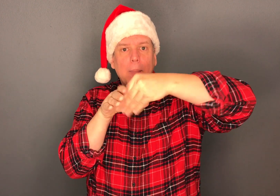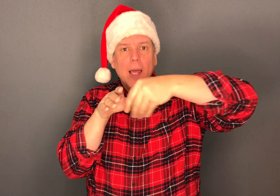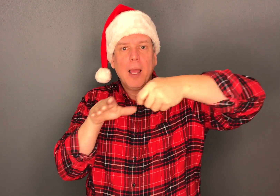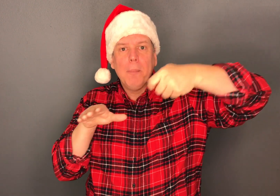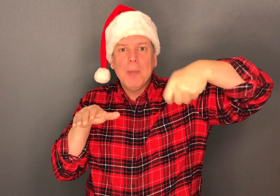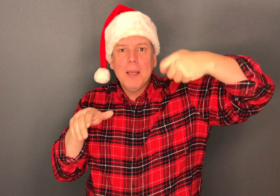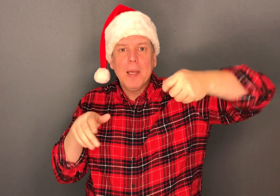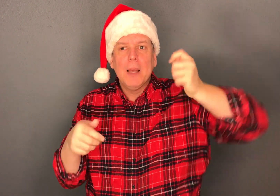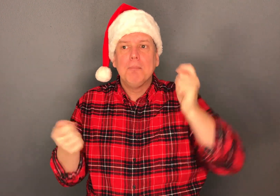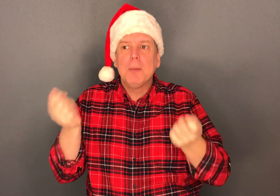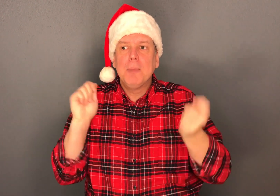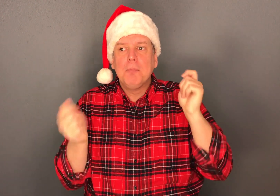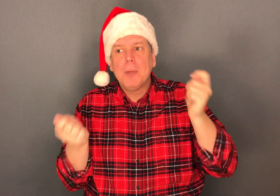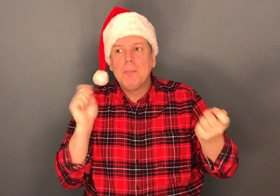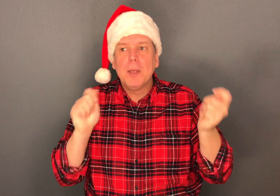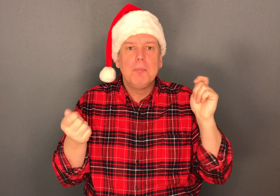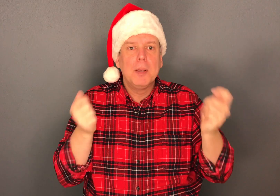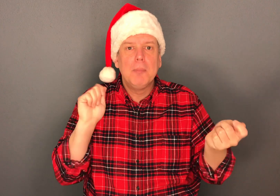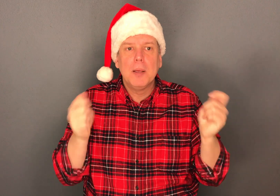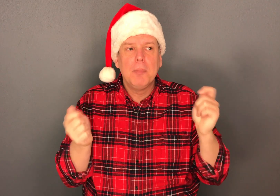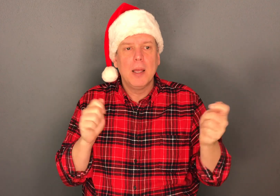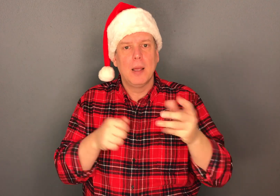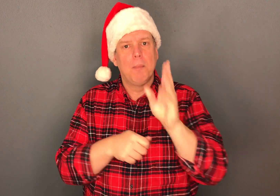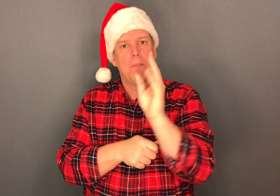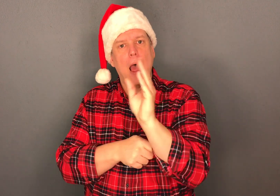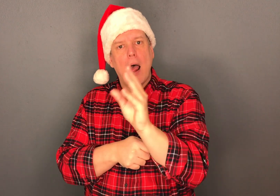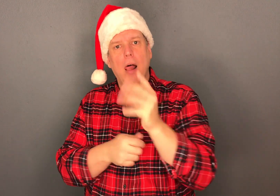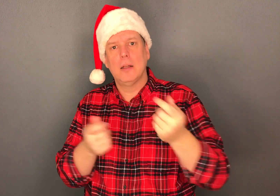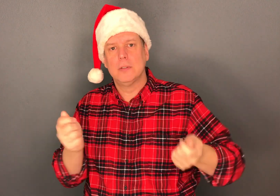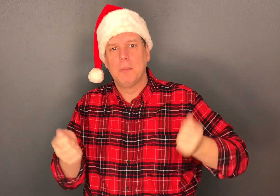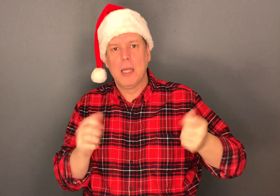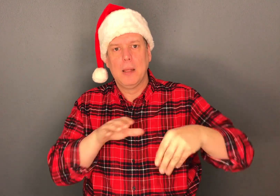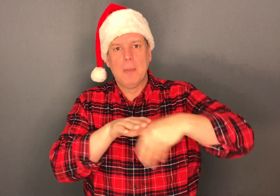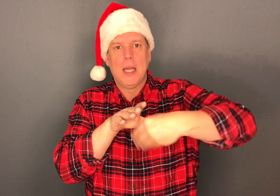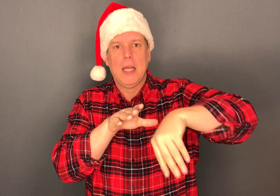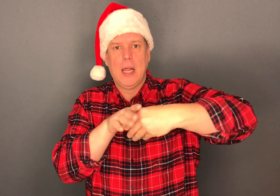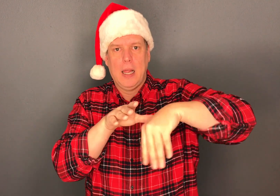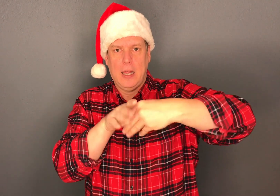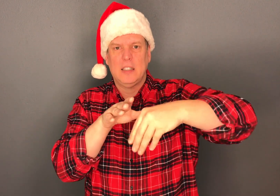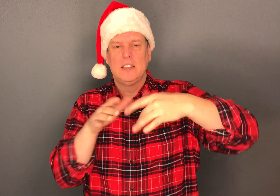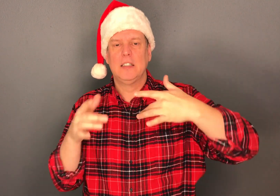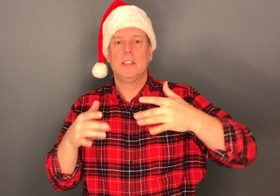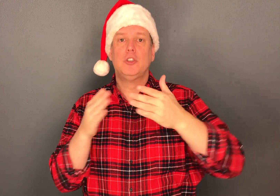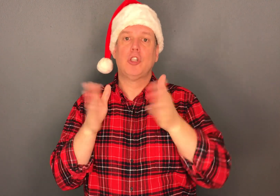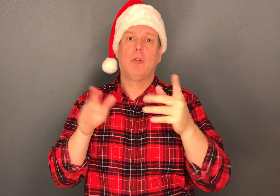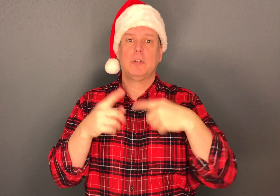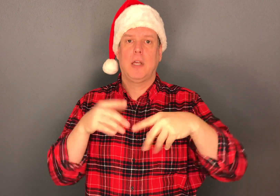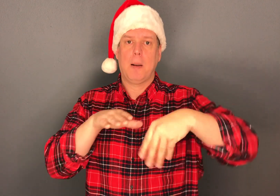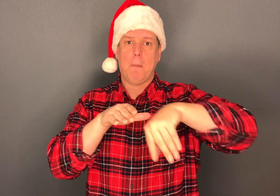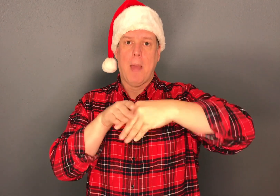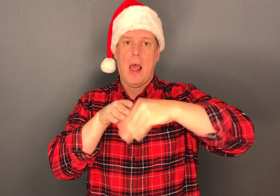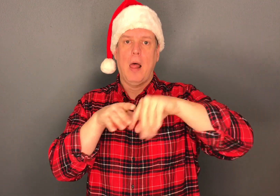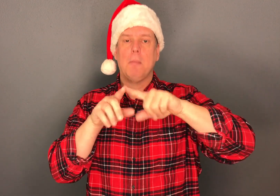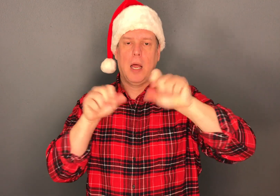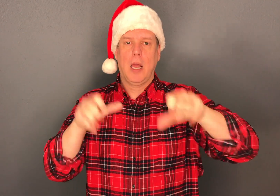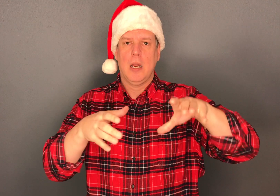what we see so whatever it is is going to be a depiction of what's visual so